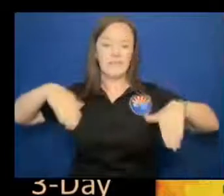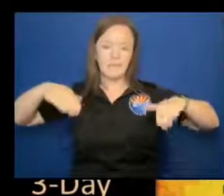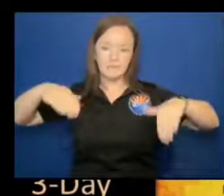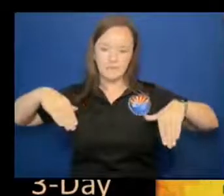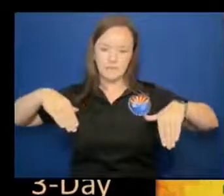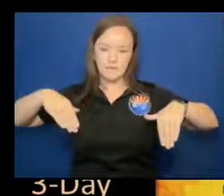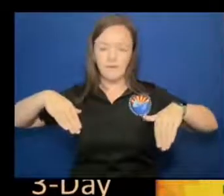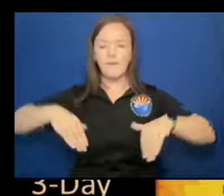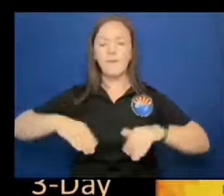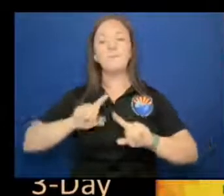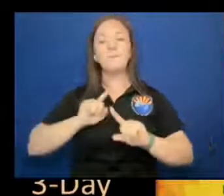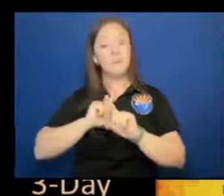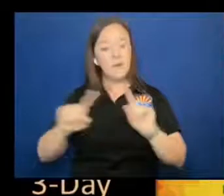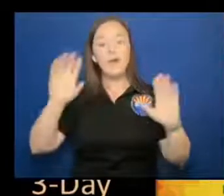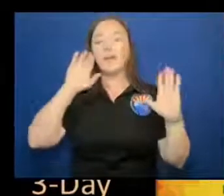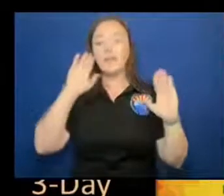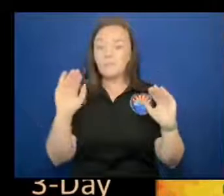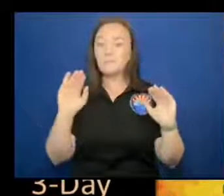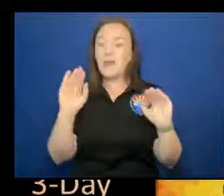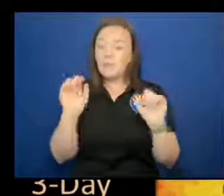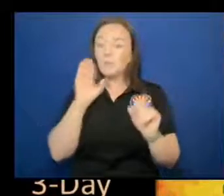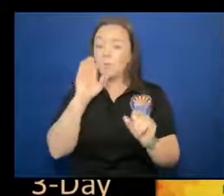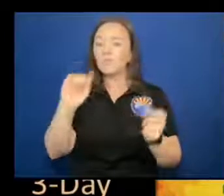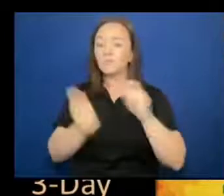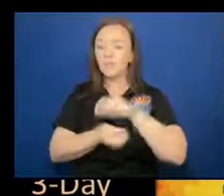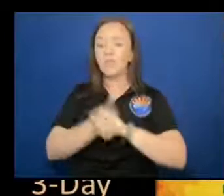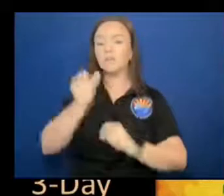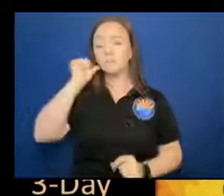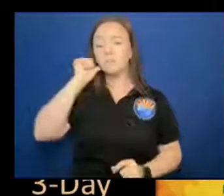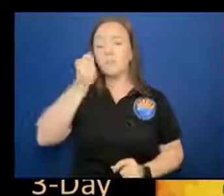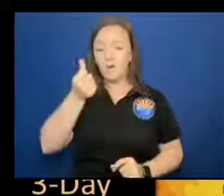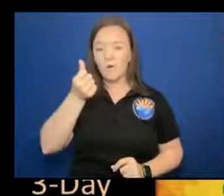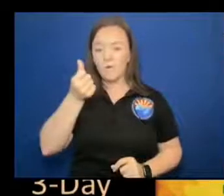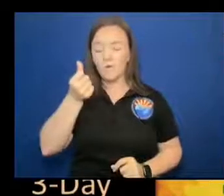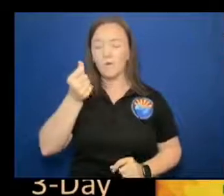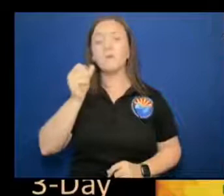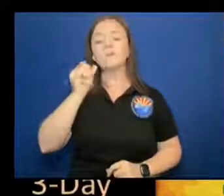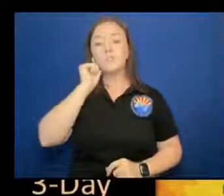PROBABLY NOT. SO TRY NOT TO GET INTO A FULL SENSE OF SECURITY OR